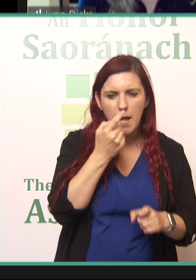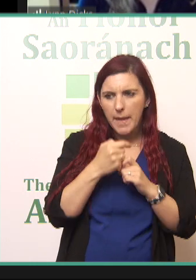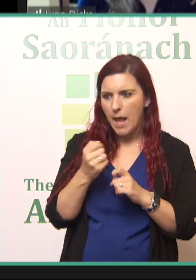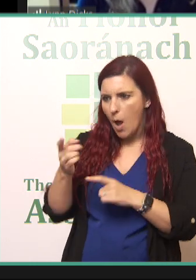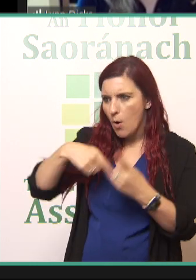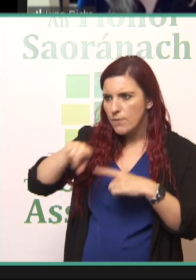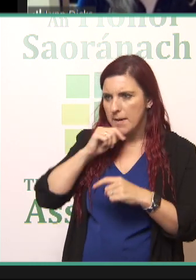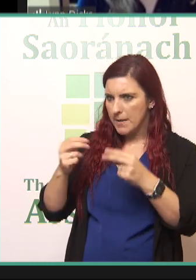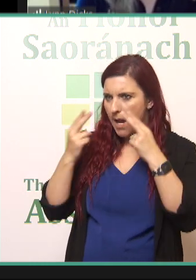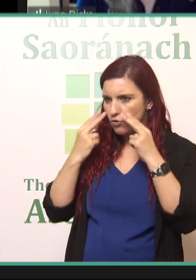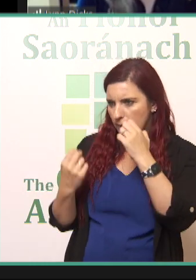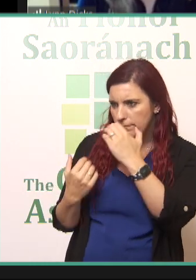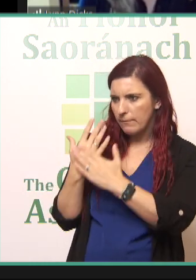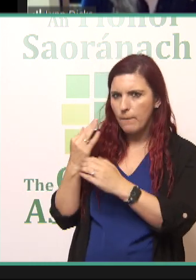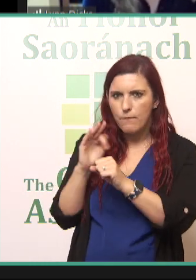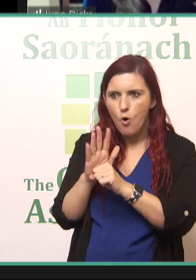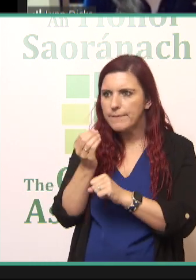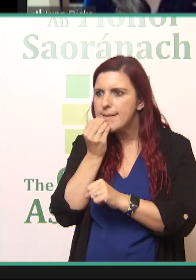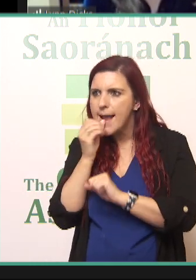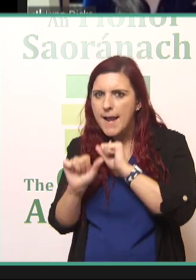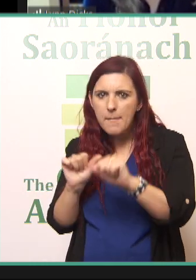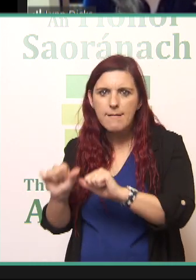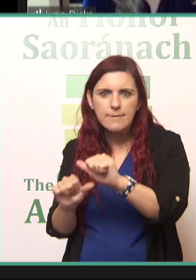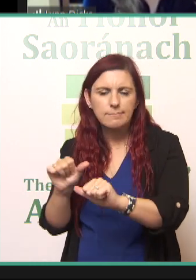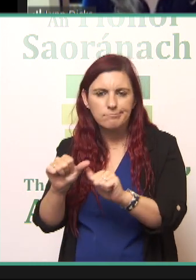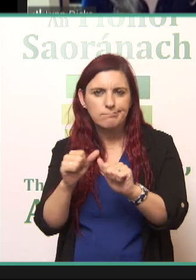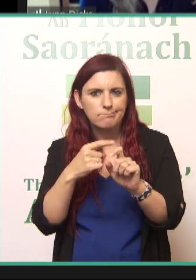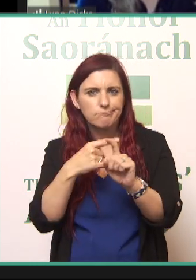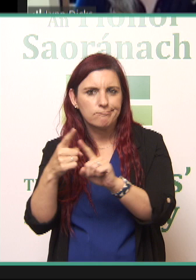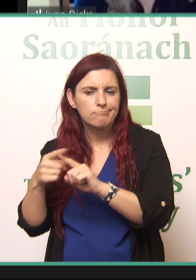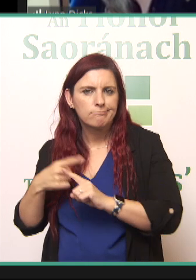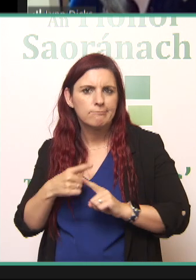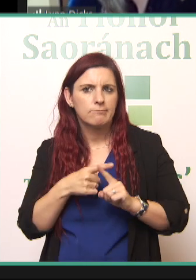to producing livestock including what's what's where where feed for livestock is being grown